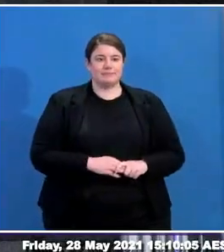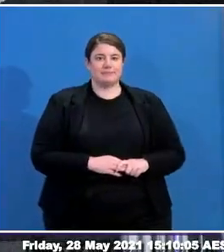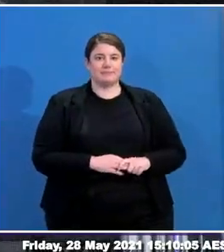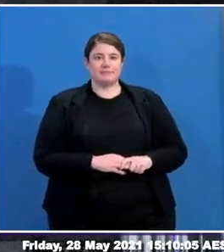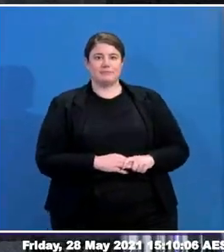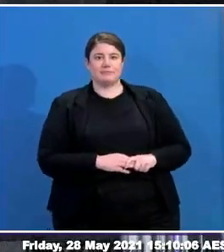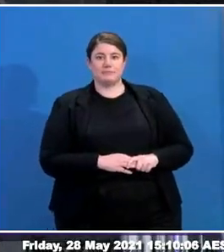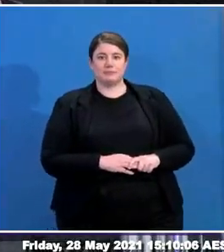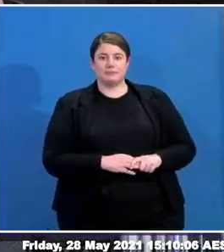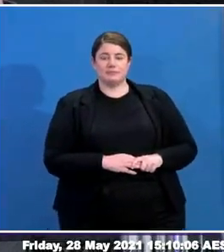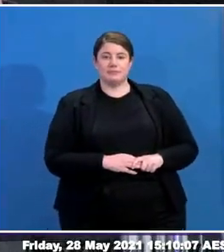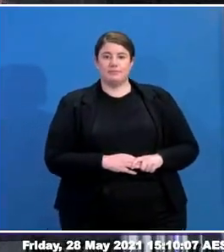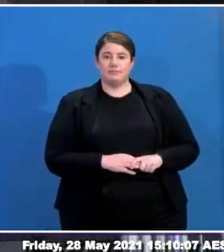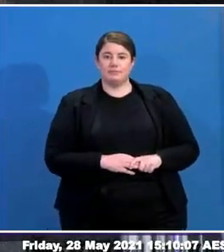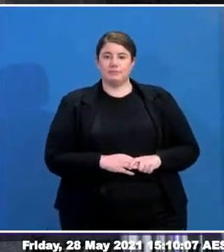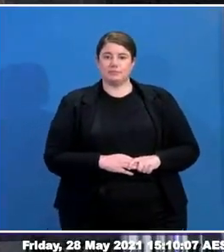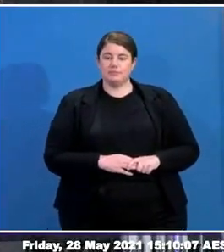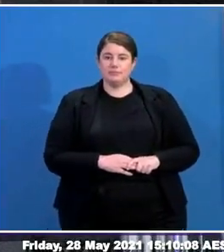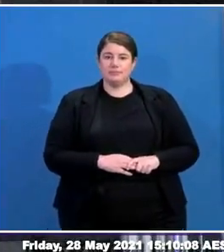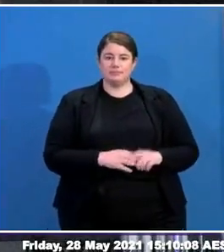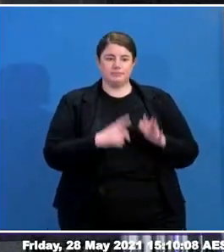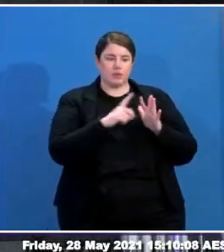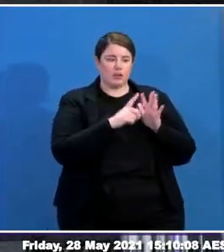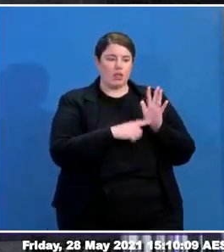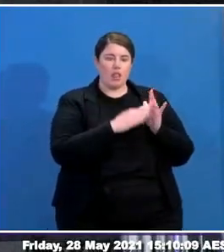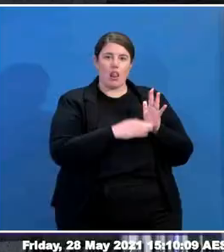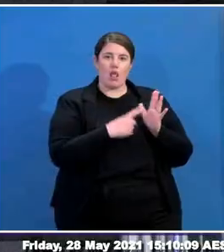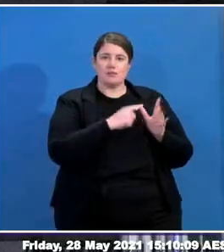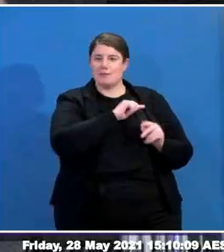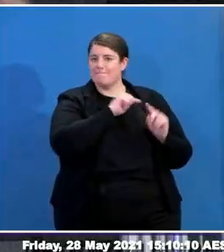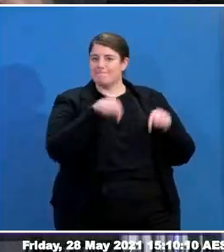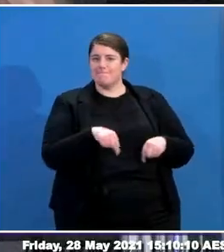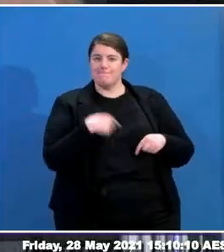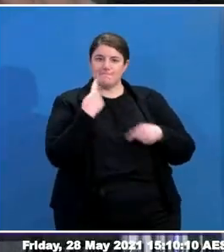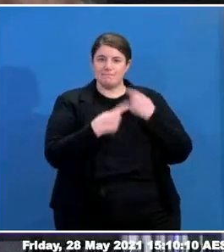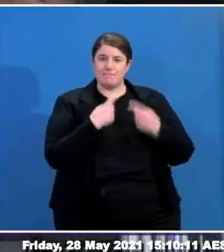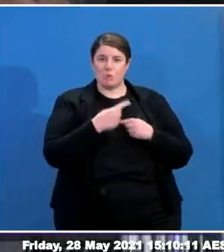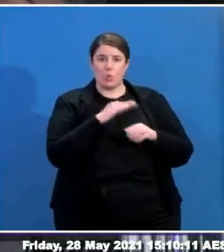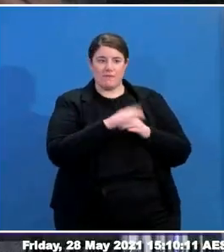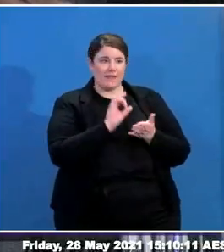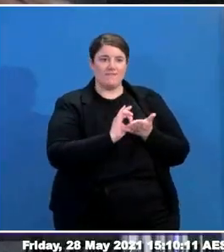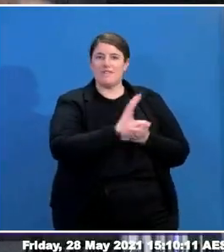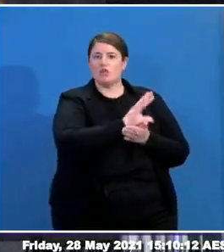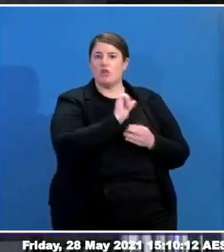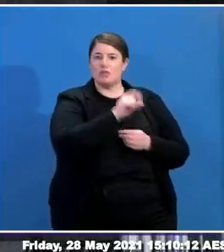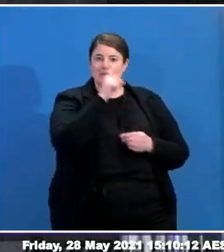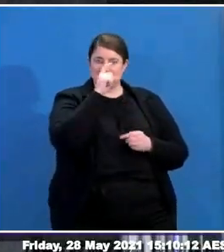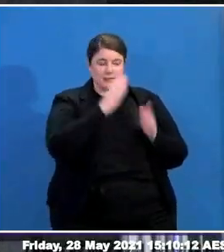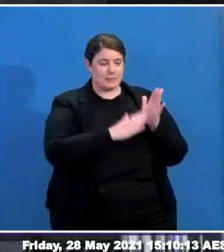Now, you will have heard the evidence of Eliza about the proposed eviction of her sister Melissa. Yes.